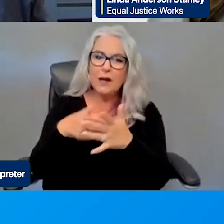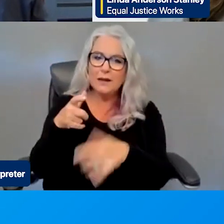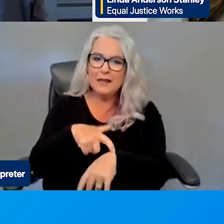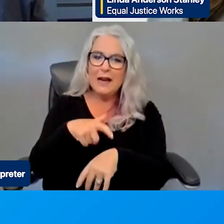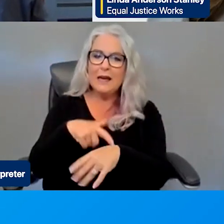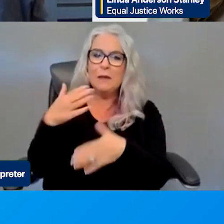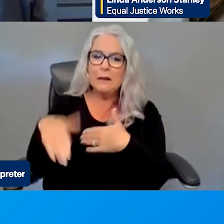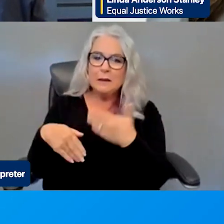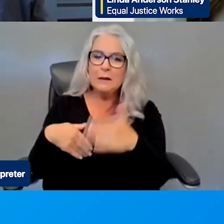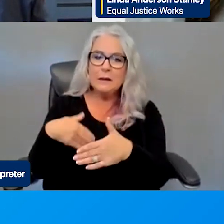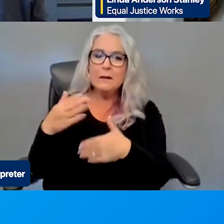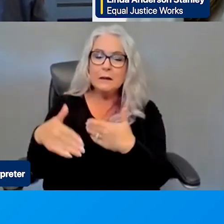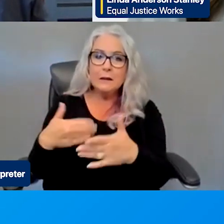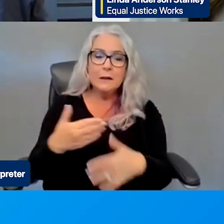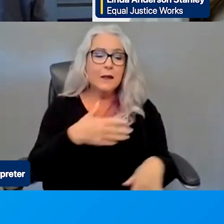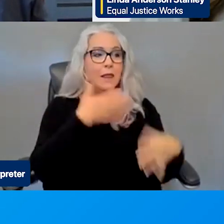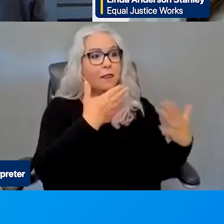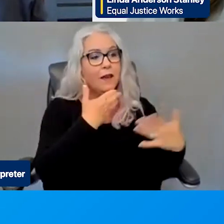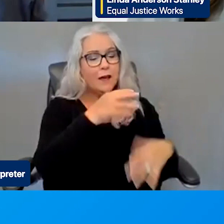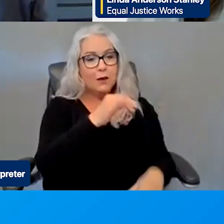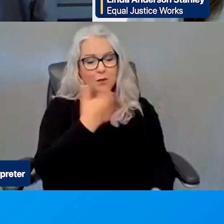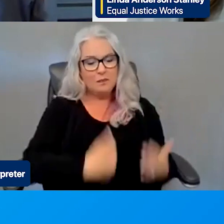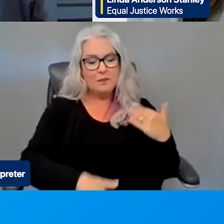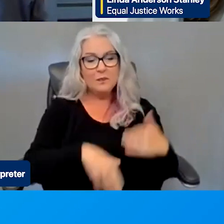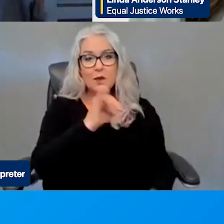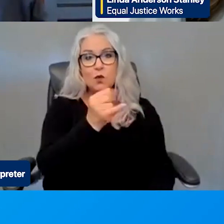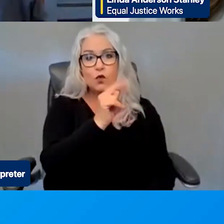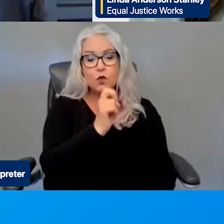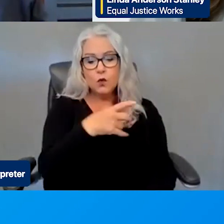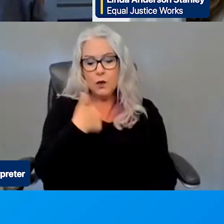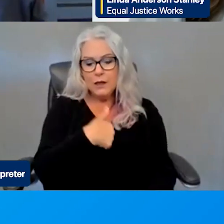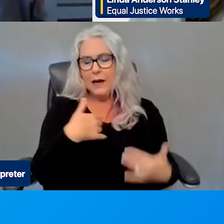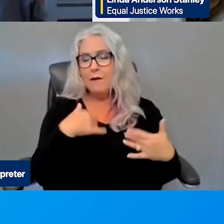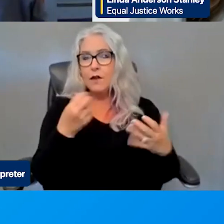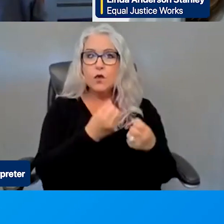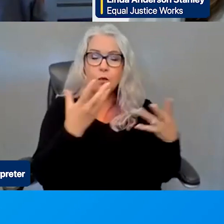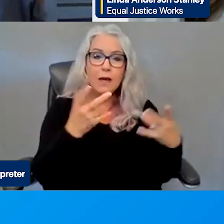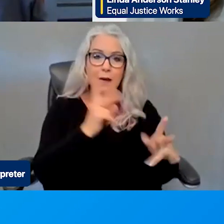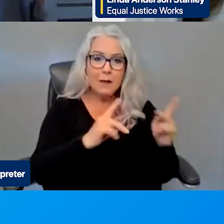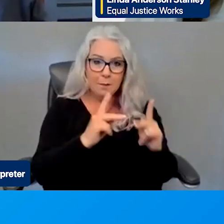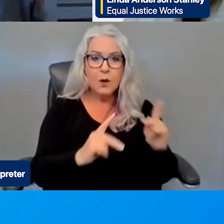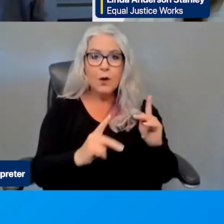Thank you. I do worry about the hundreds of people like the gentleman you